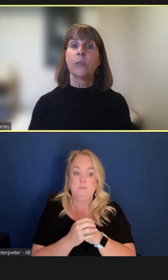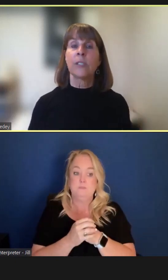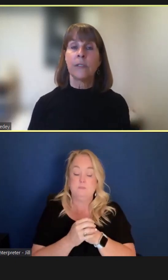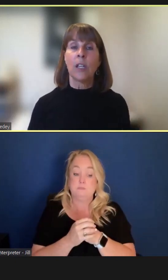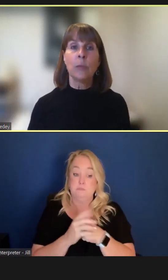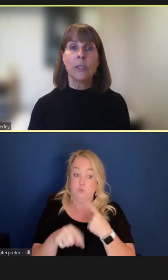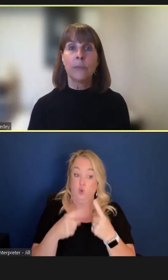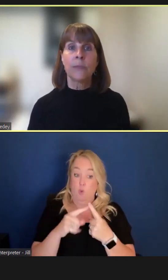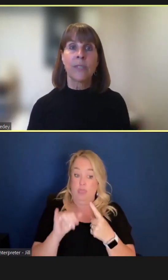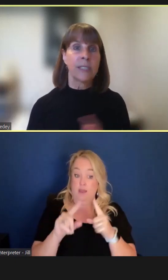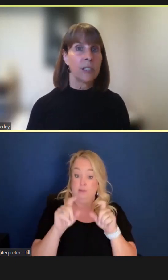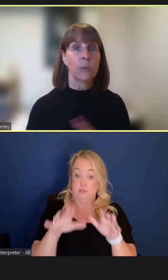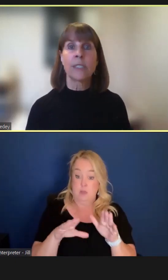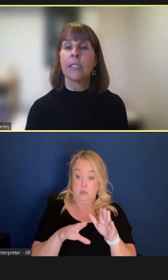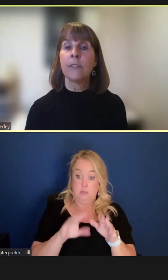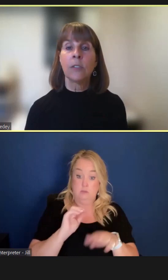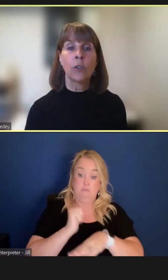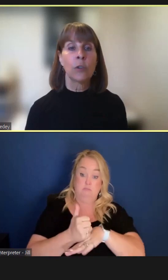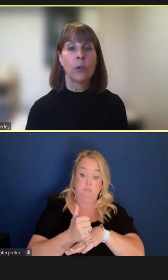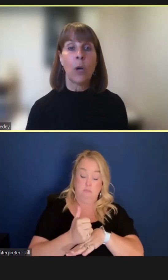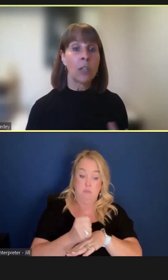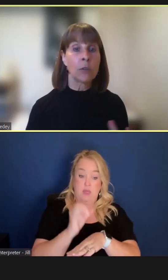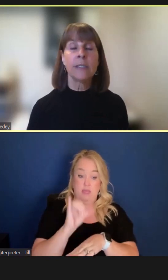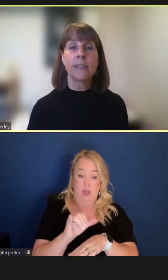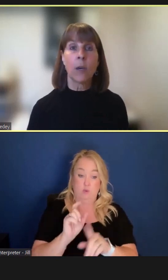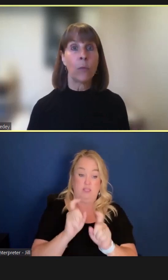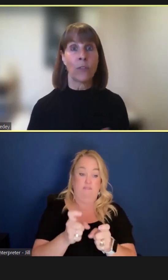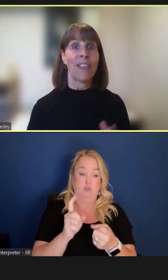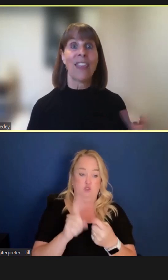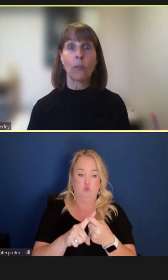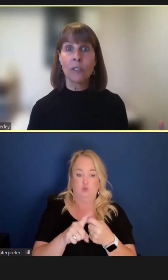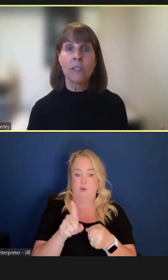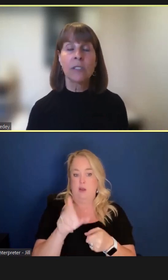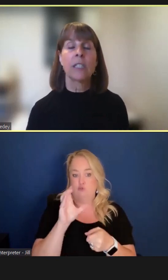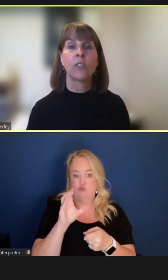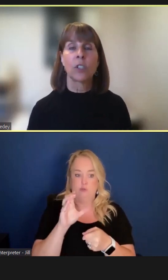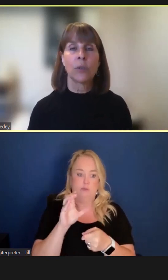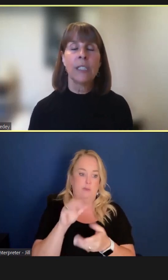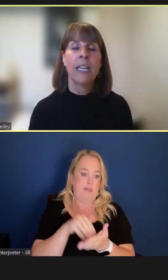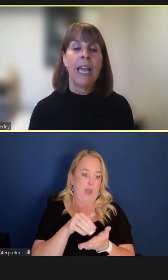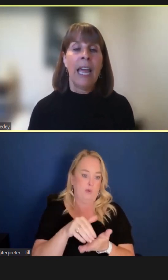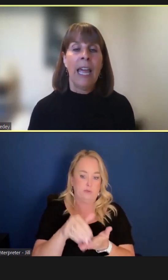developed that test was given to hundreds hopefully thousands of children